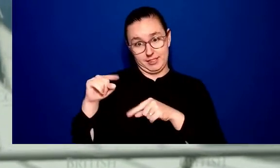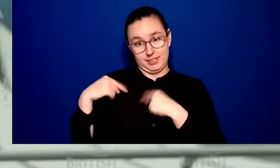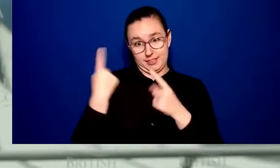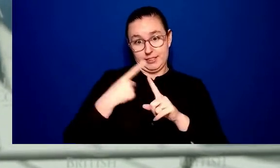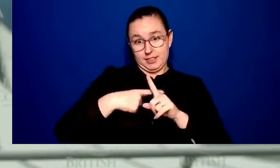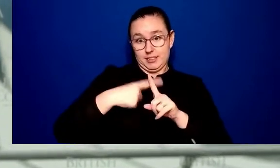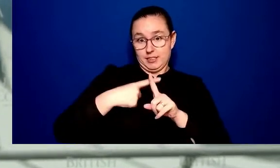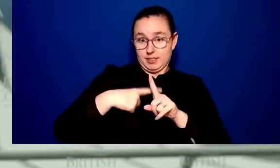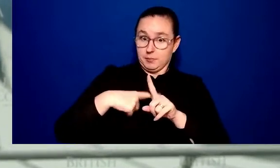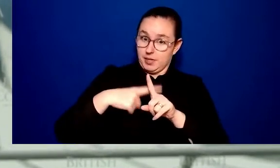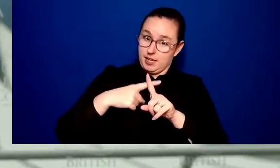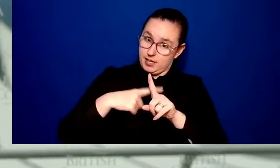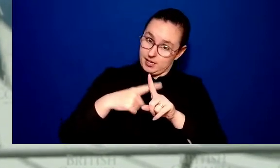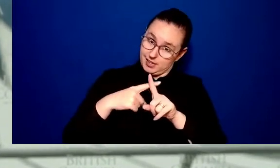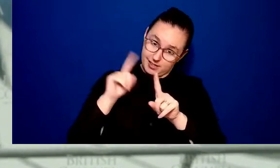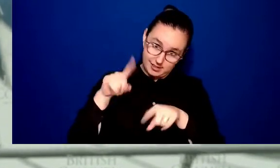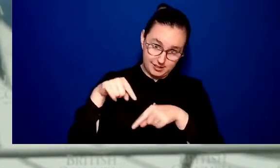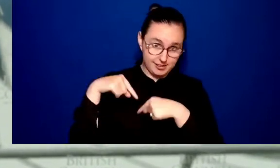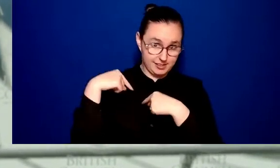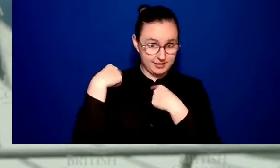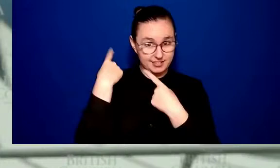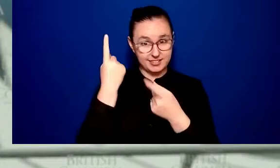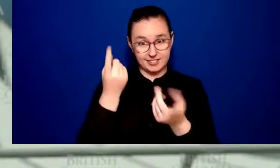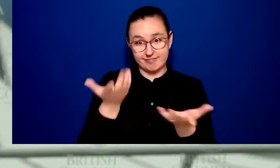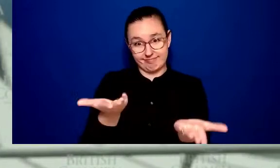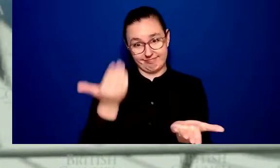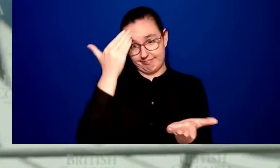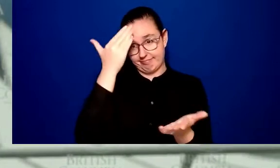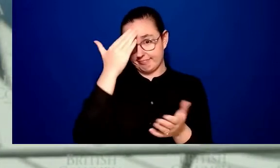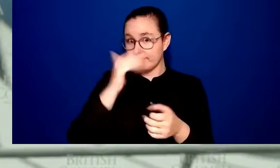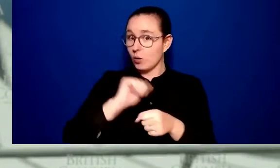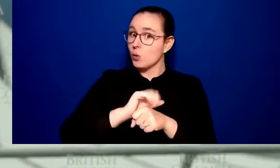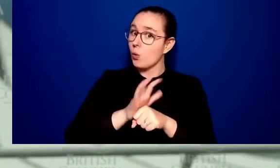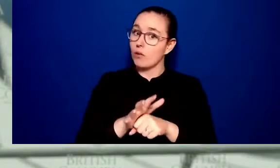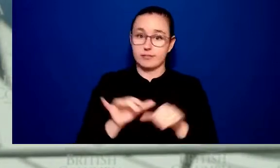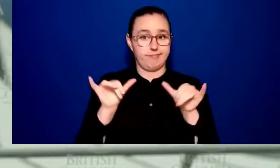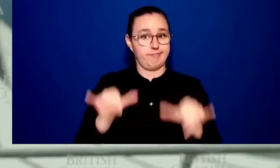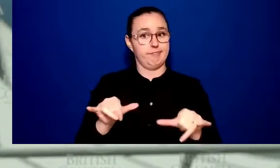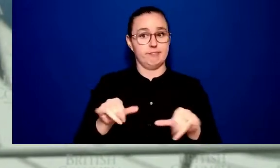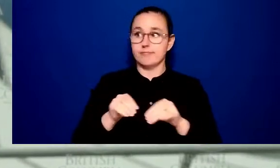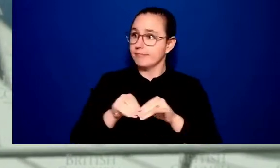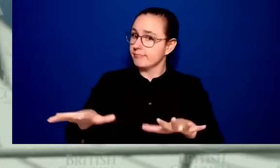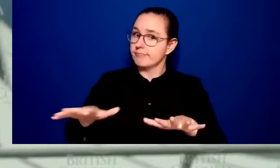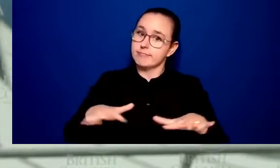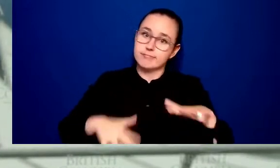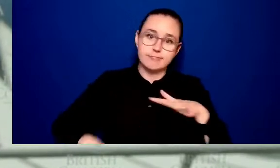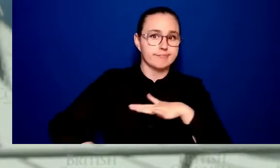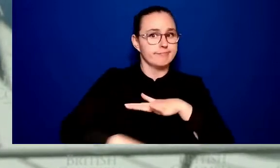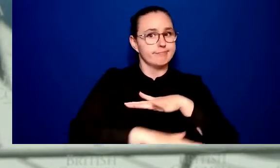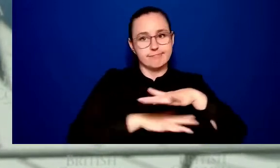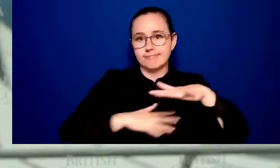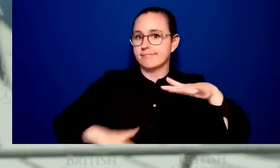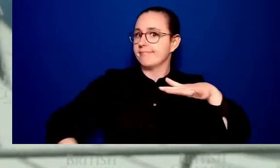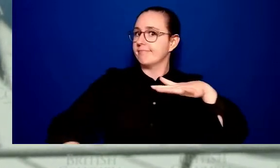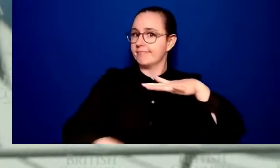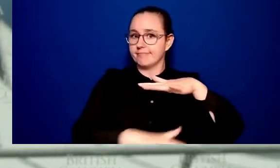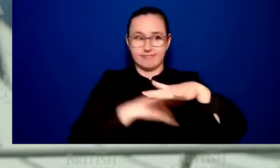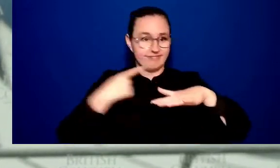19 continues to circulate in our communities. I have been